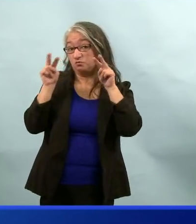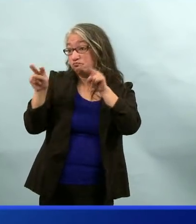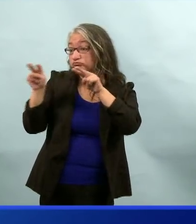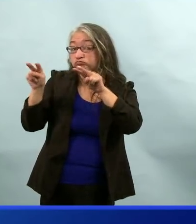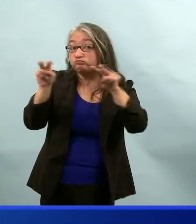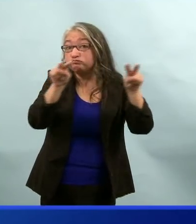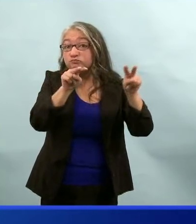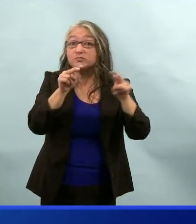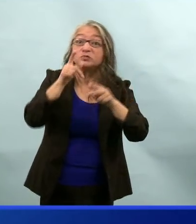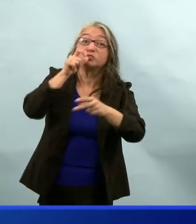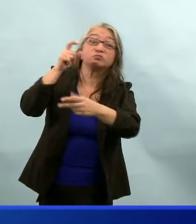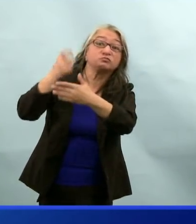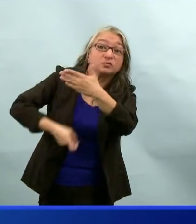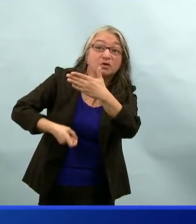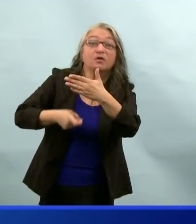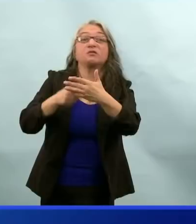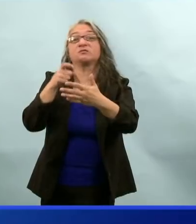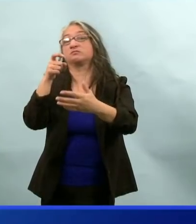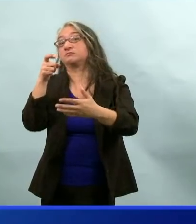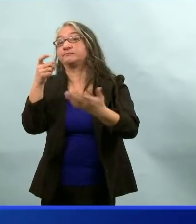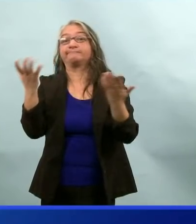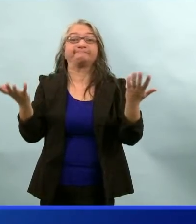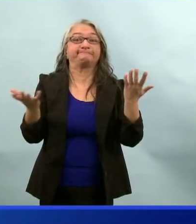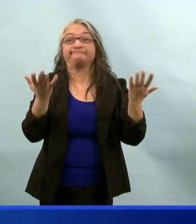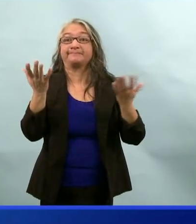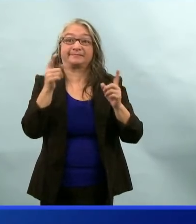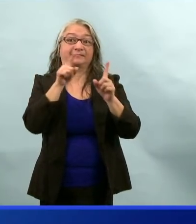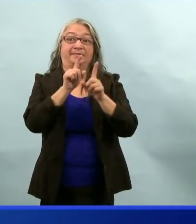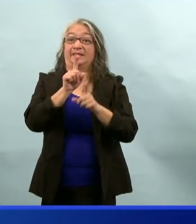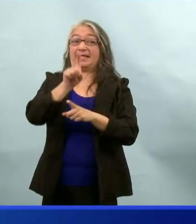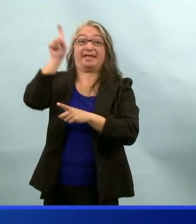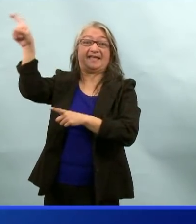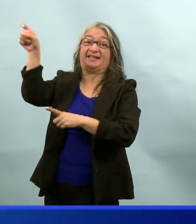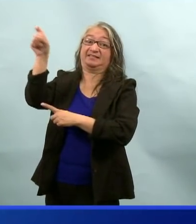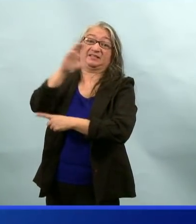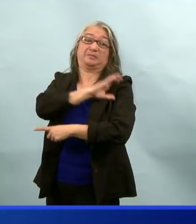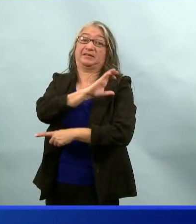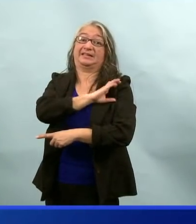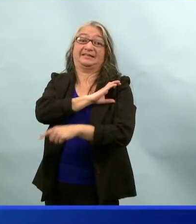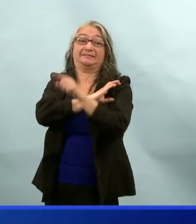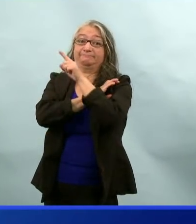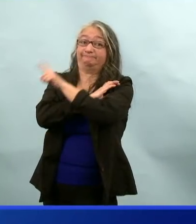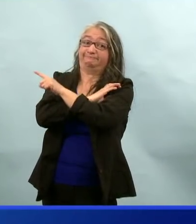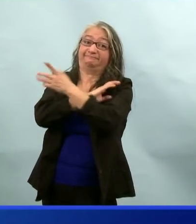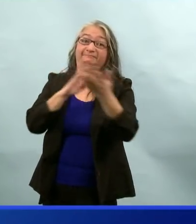the most active in any jurisdiction in canada in relation to trying to enforce the orders and